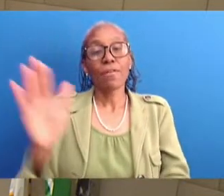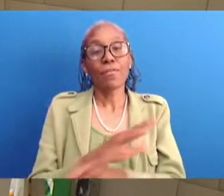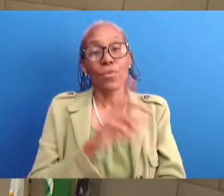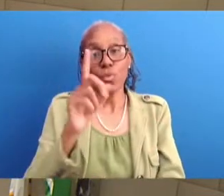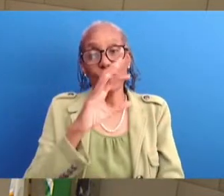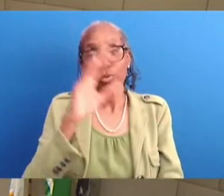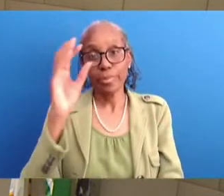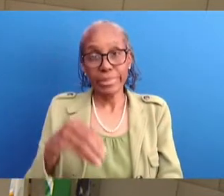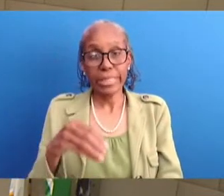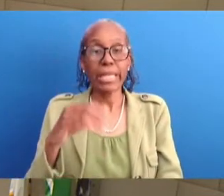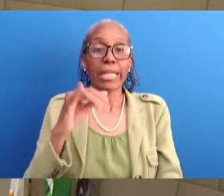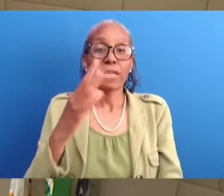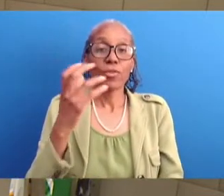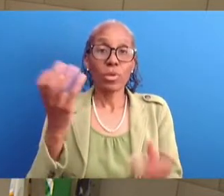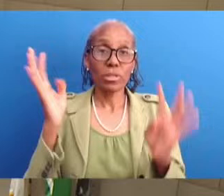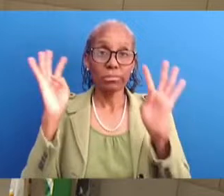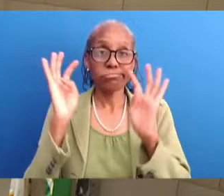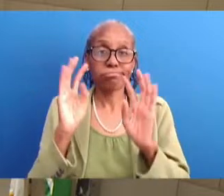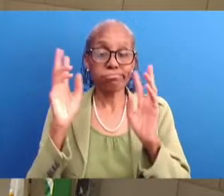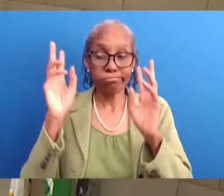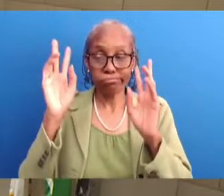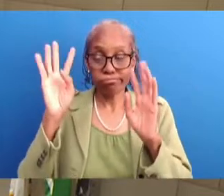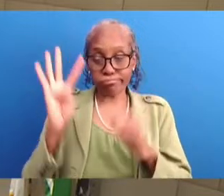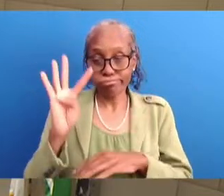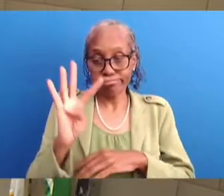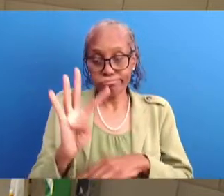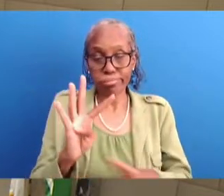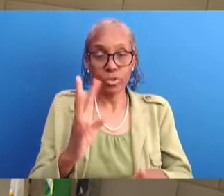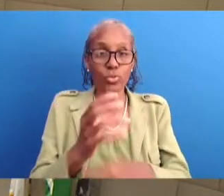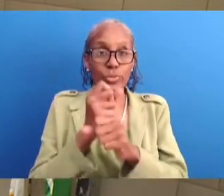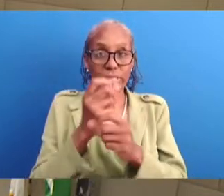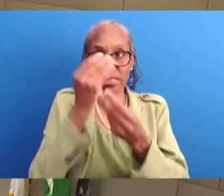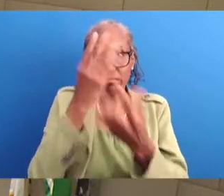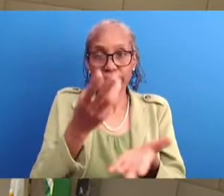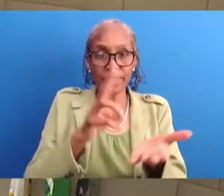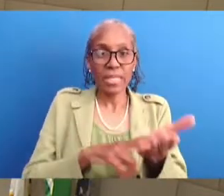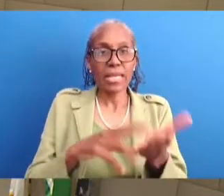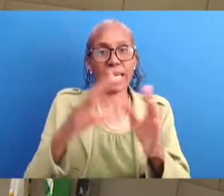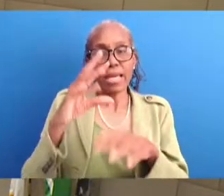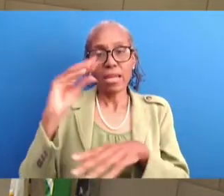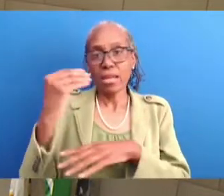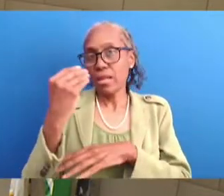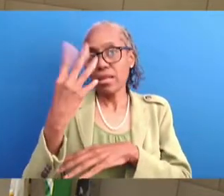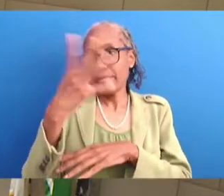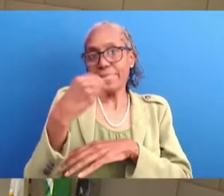RAISE YOUR RIGHT HANDS? THAT IS UNANIMOUS. AND AT THIS TIME, IF YOU WOULD